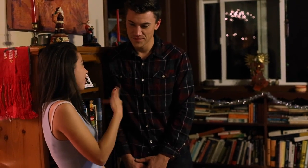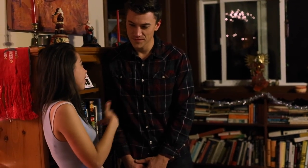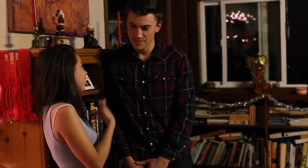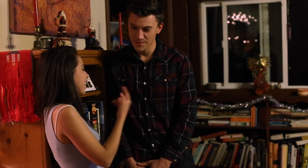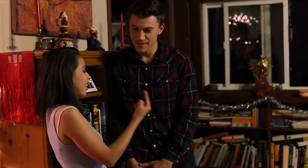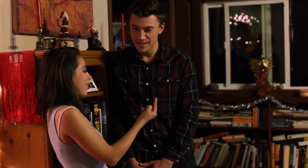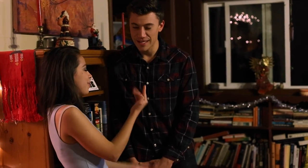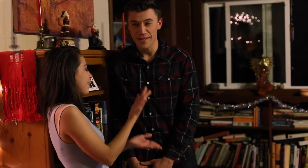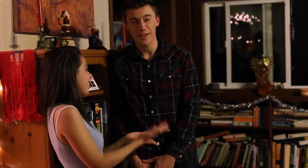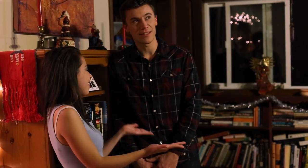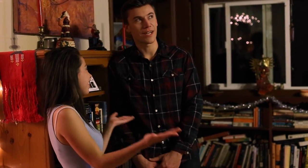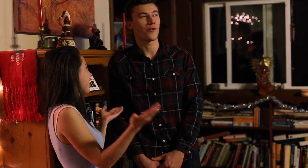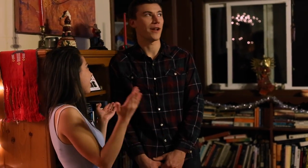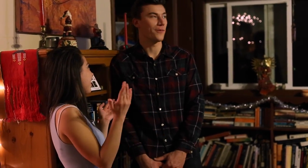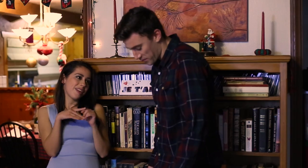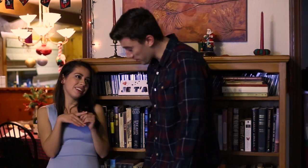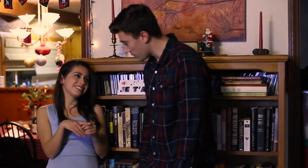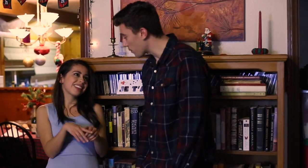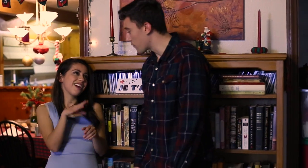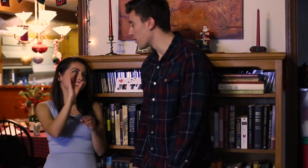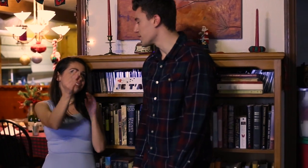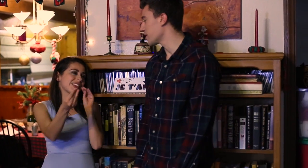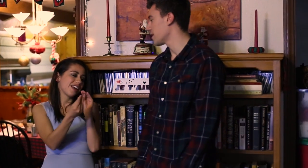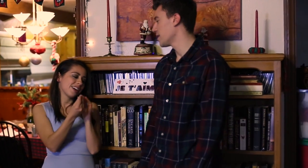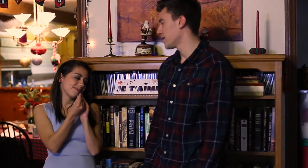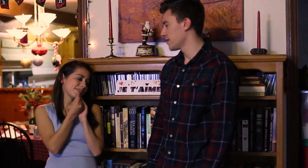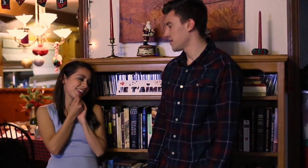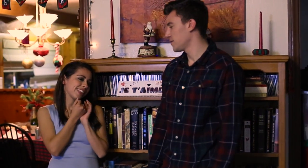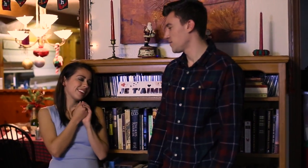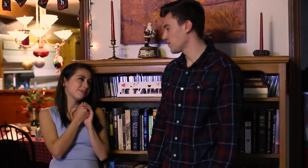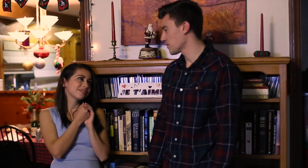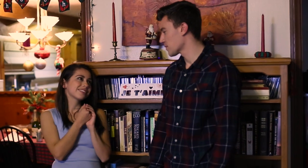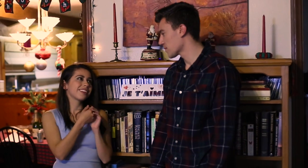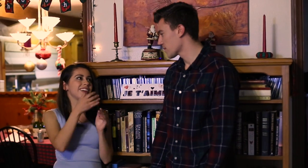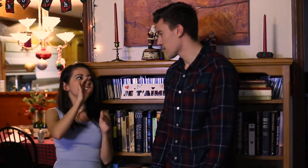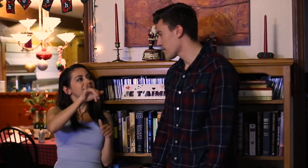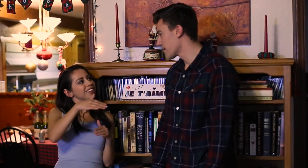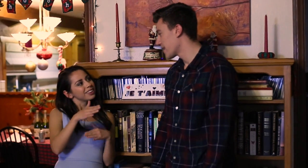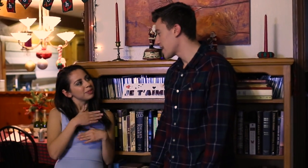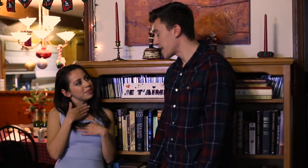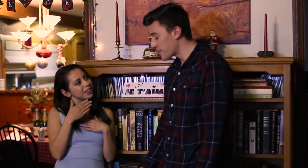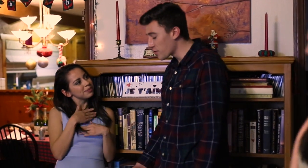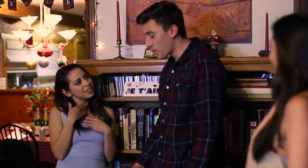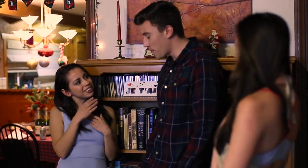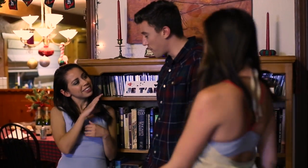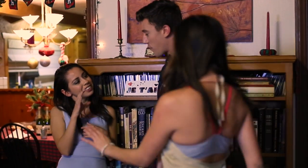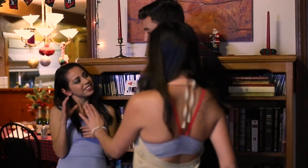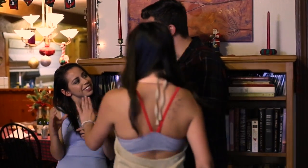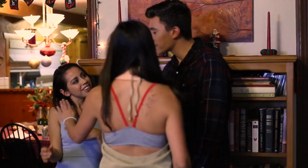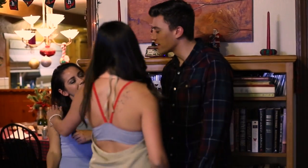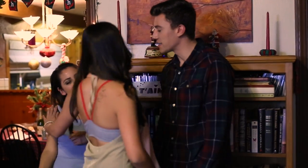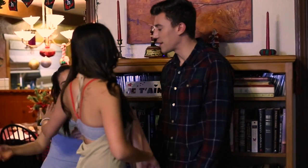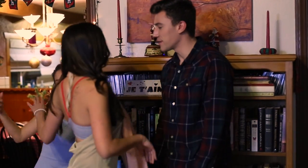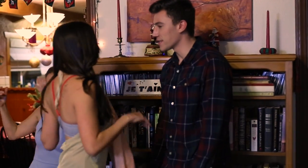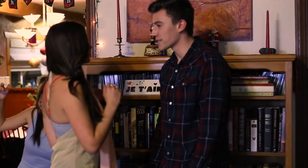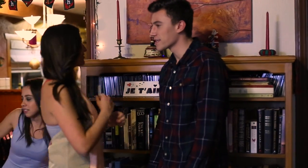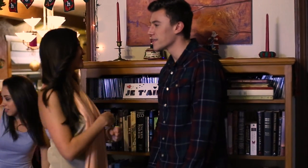Cause I am feeling one thing. Your lips on my lips. That's a merry, merry Christmas.